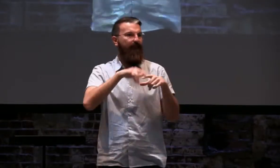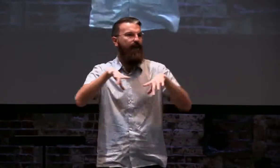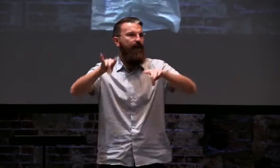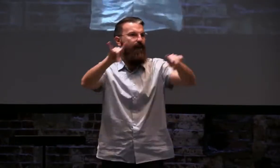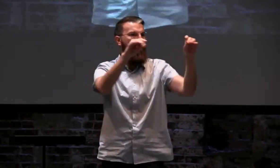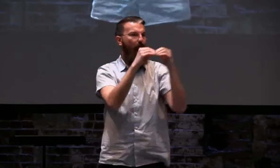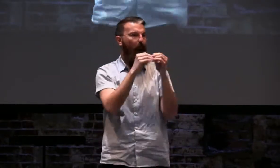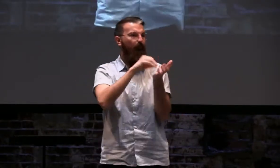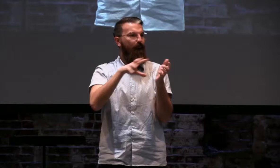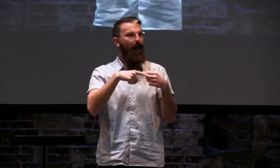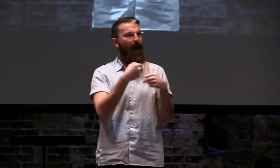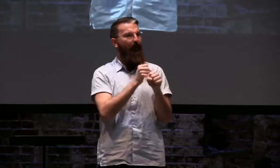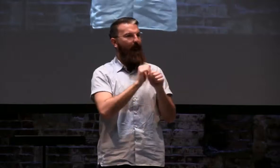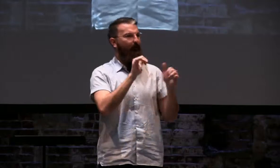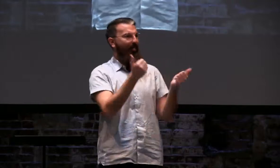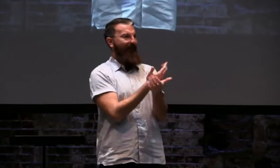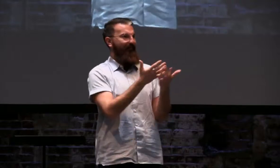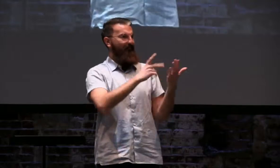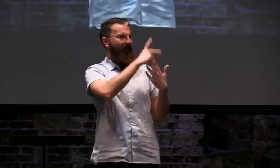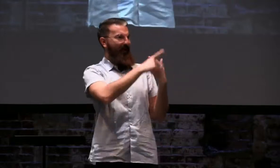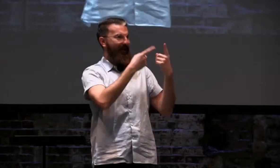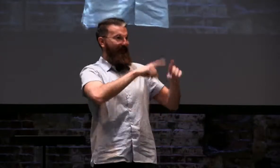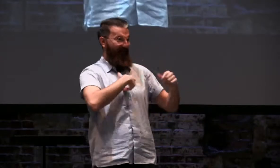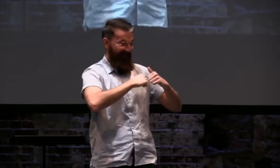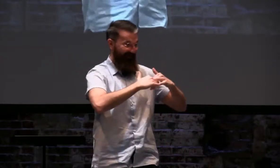but we want to expand to academic space as well.